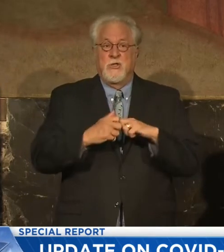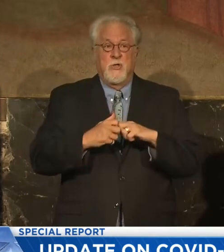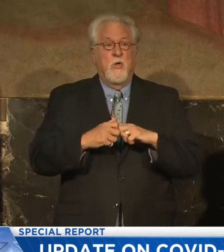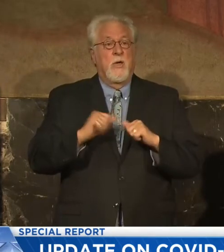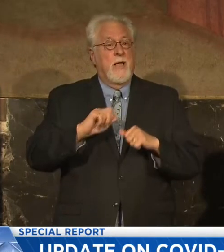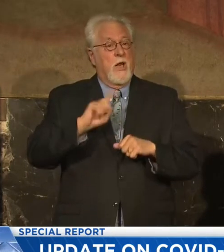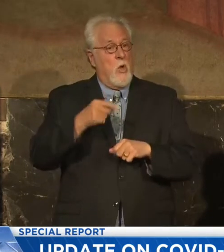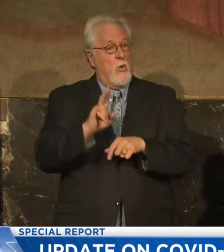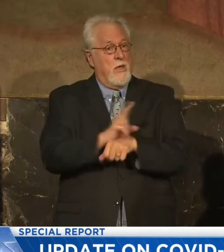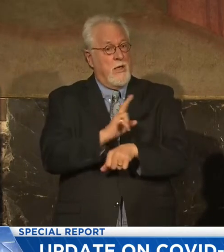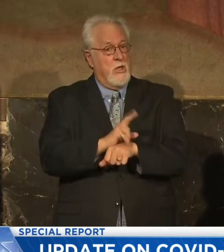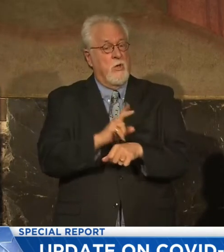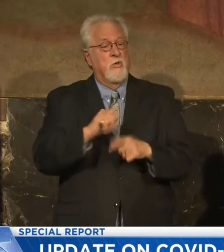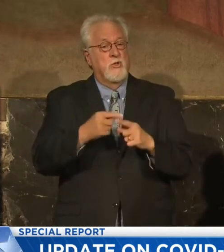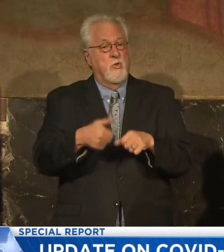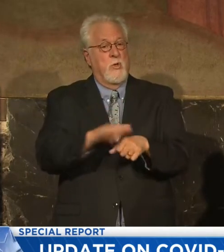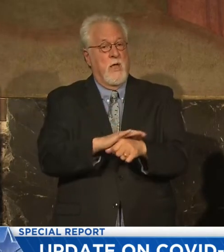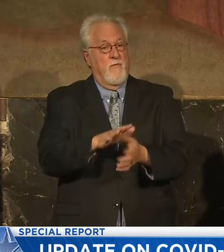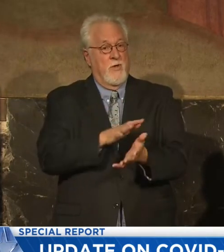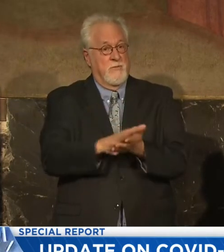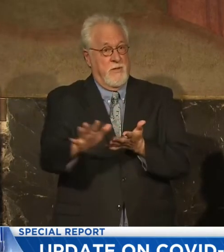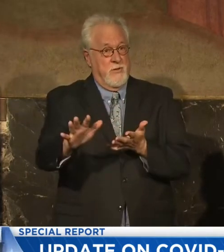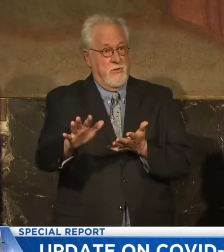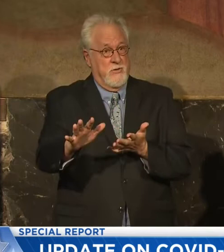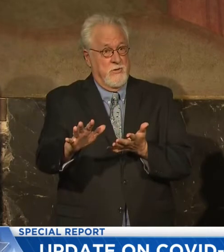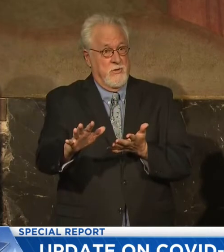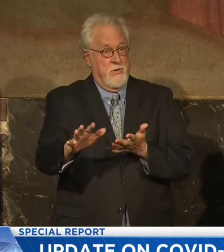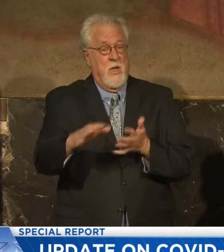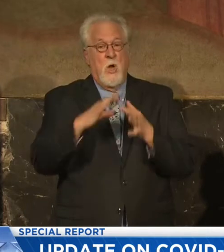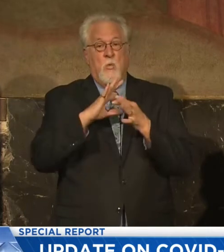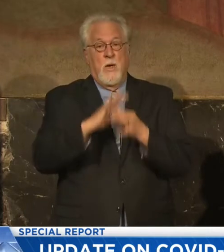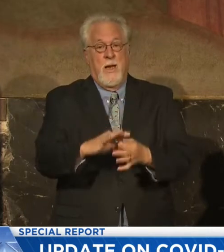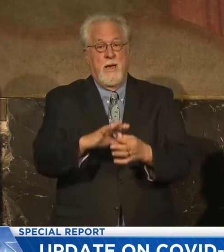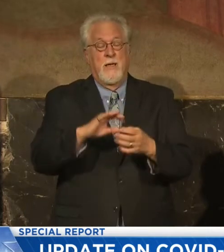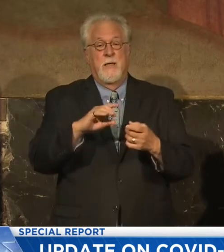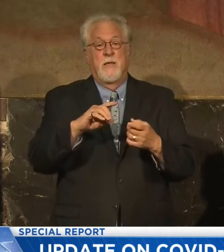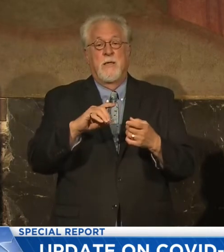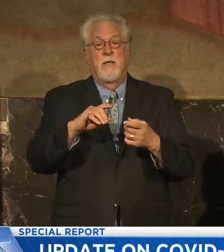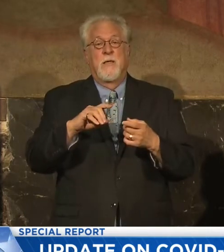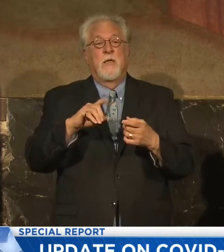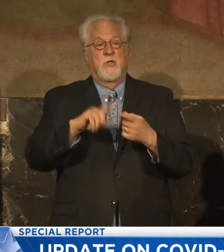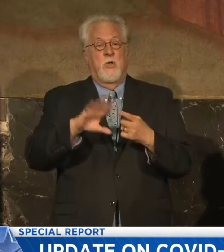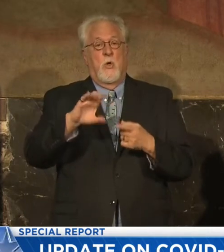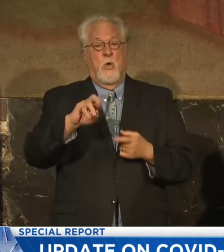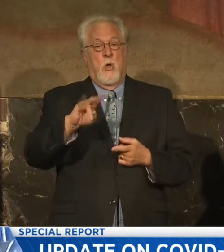AND SO THAT WOULD BE AVAILABLE FOR THESE FIRE DISTRICTS AND EMS AS WELL.